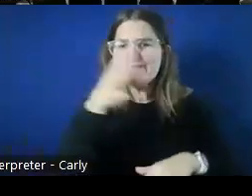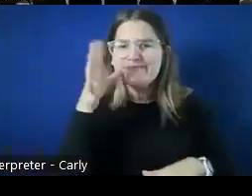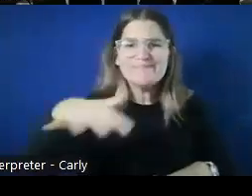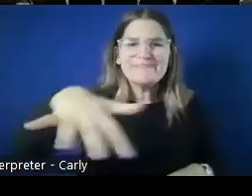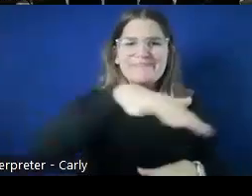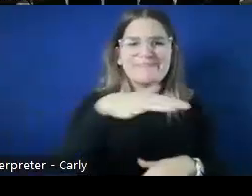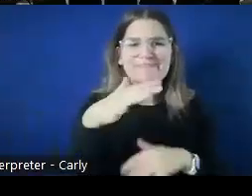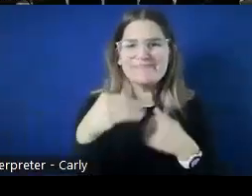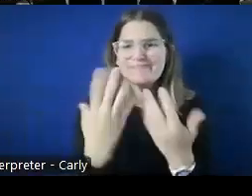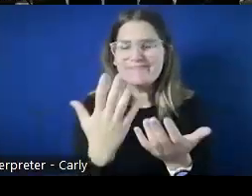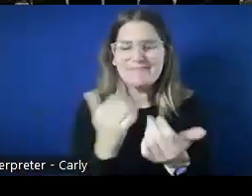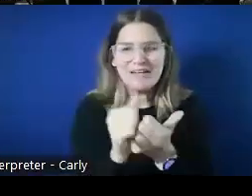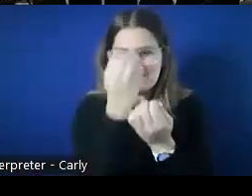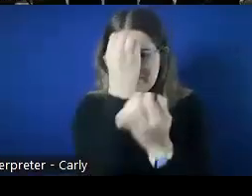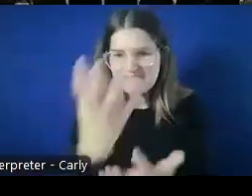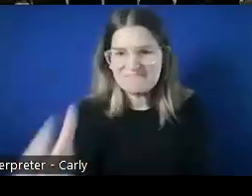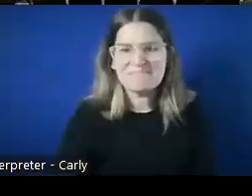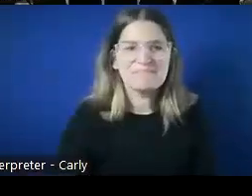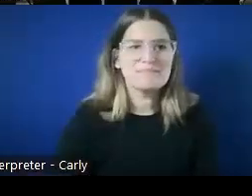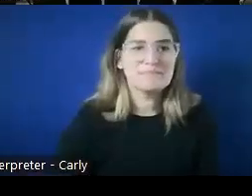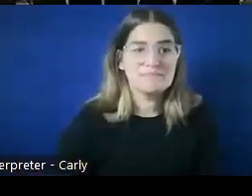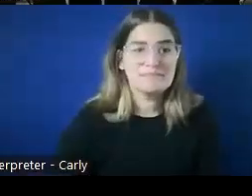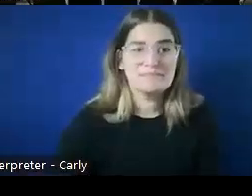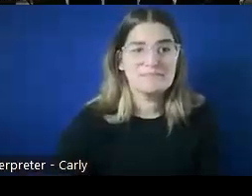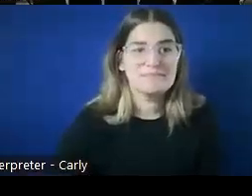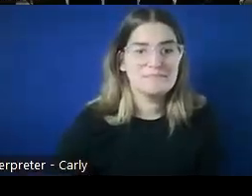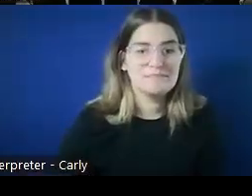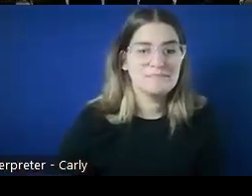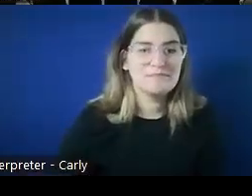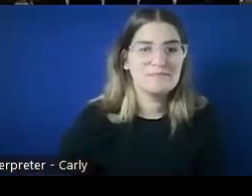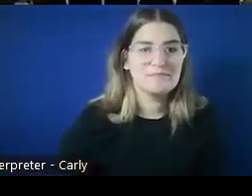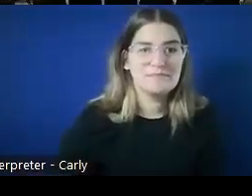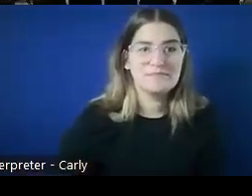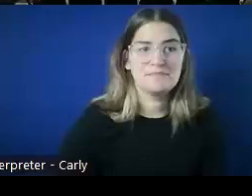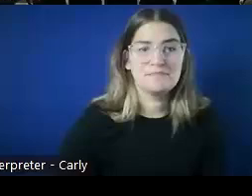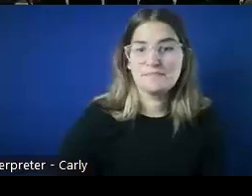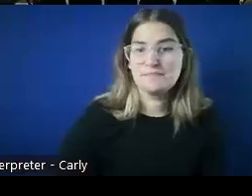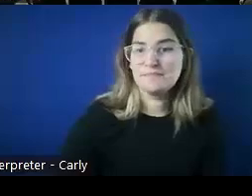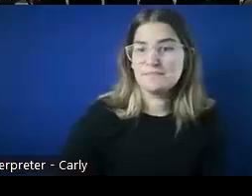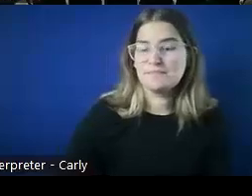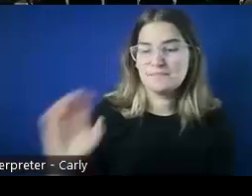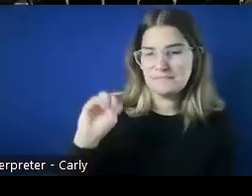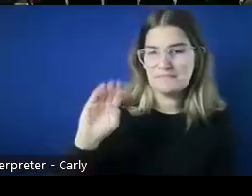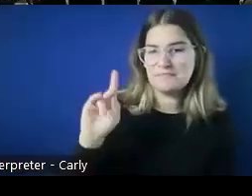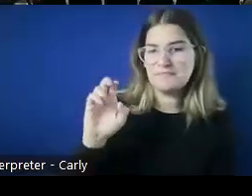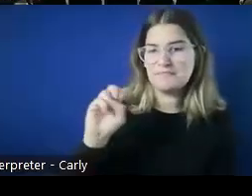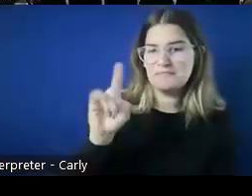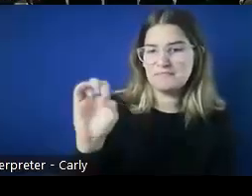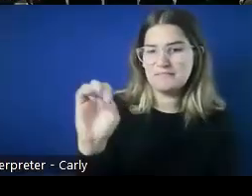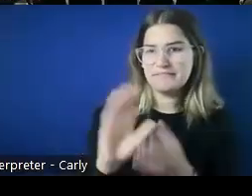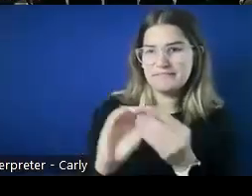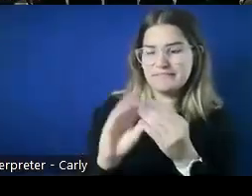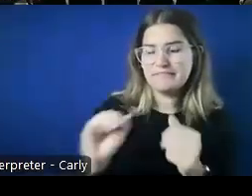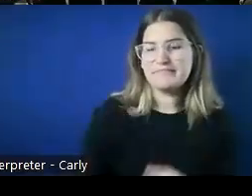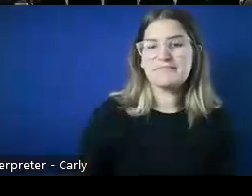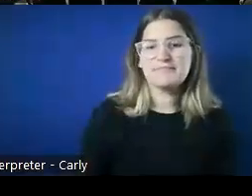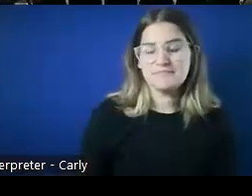one yeah so we um have actually gotten lots of Outreach from many